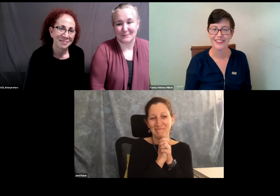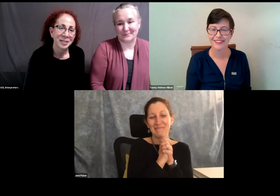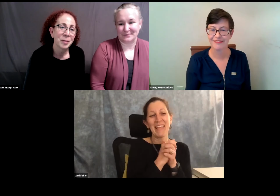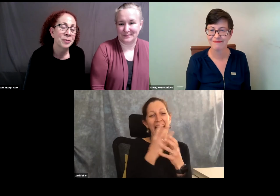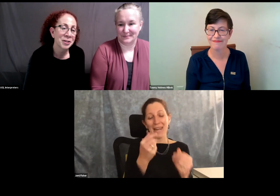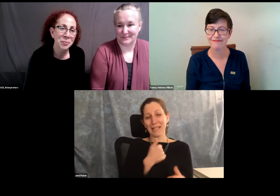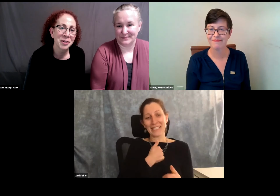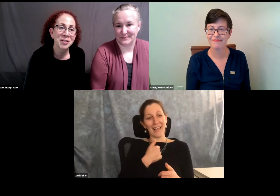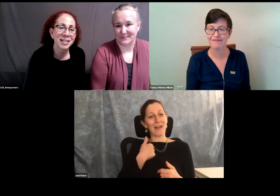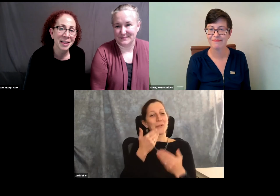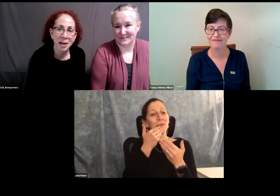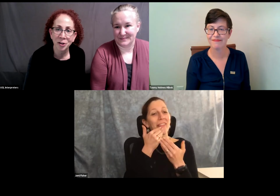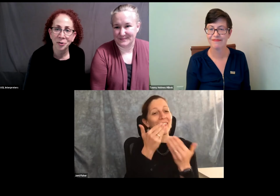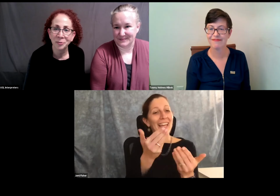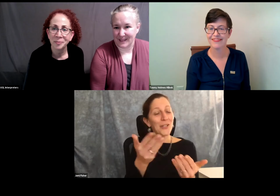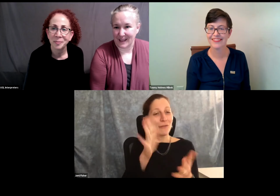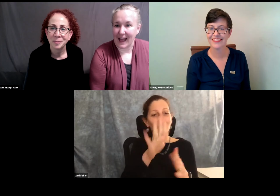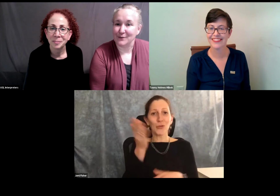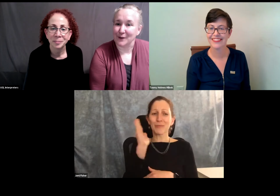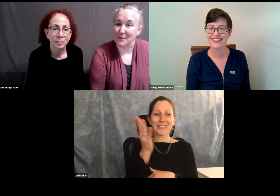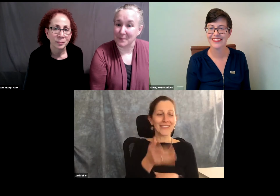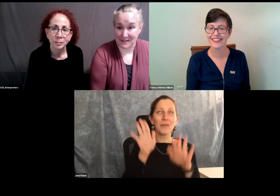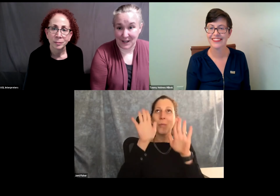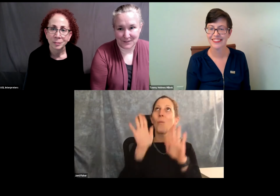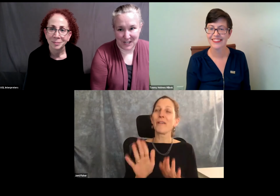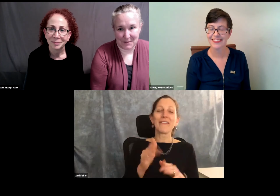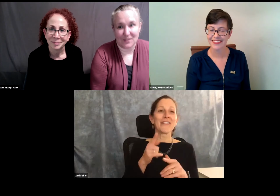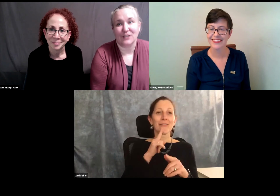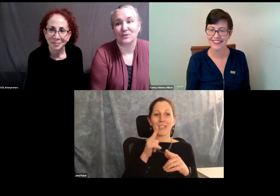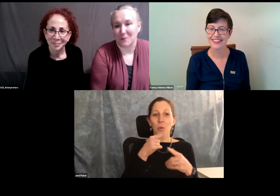it's my pleasure to be here today, thank you and from myself Jami Thank you so much